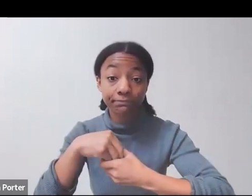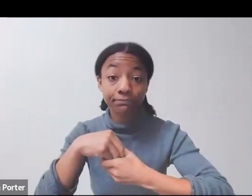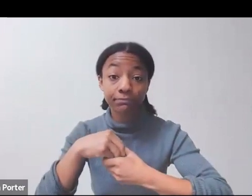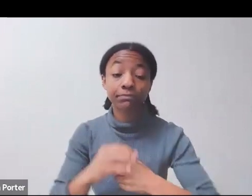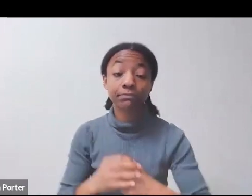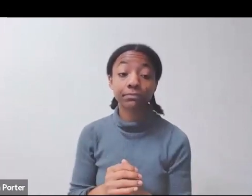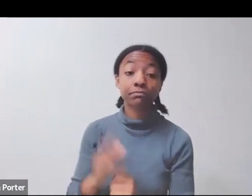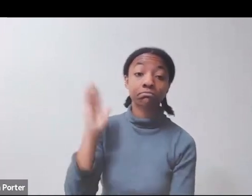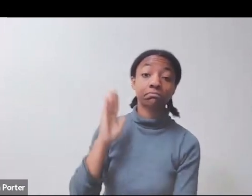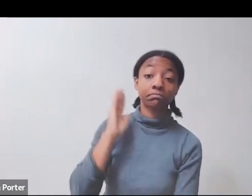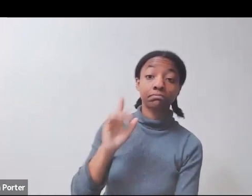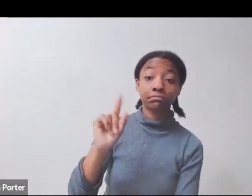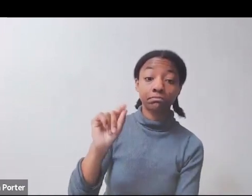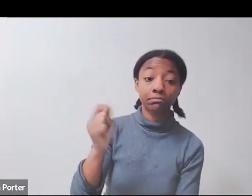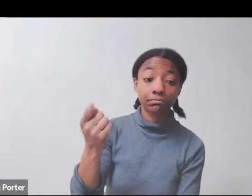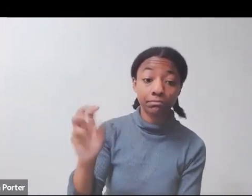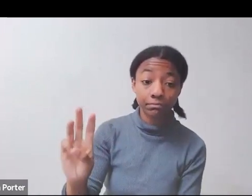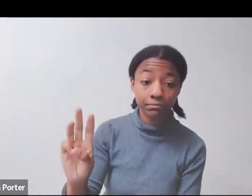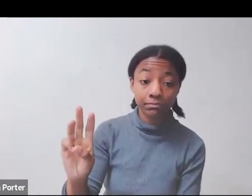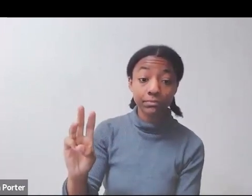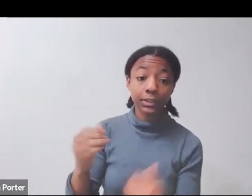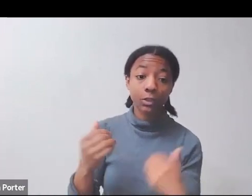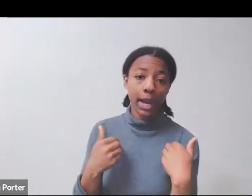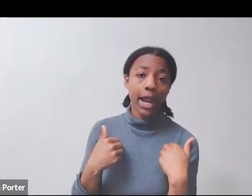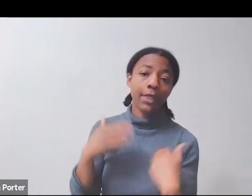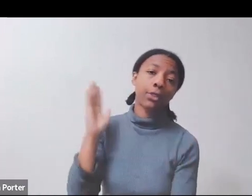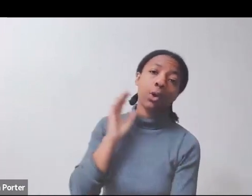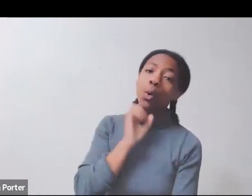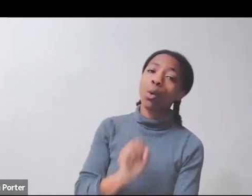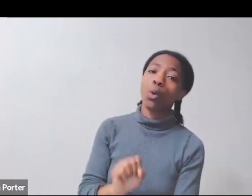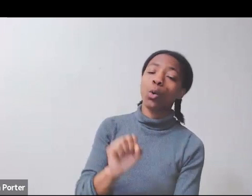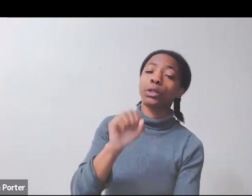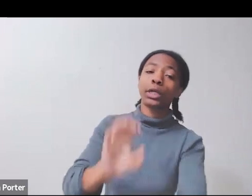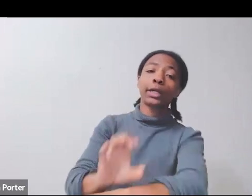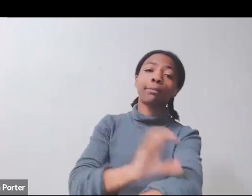There had been the old Computer Science AB exam, but this was really designed to be a course